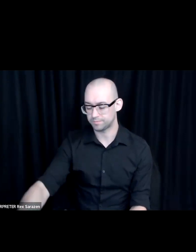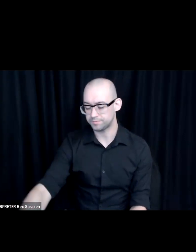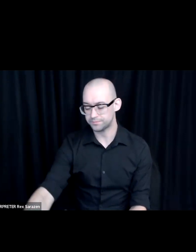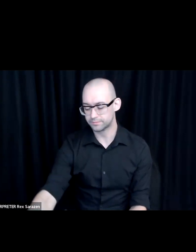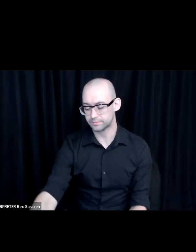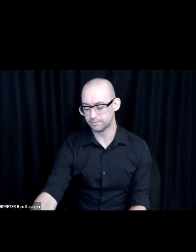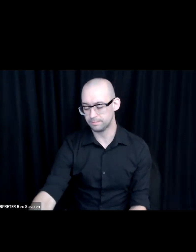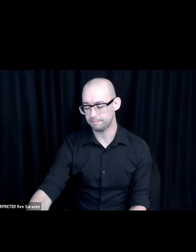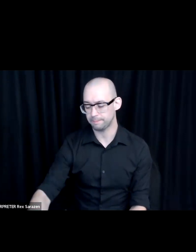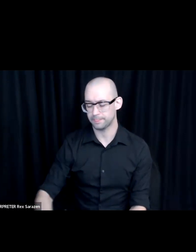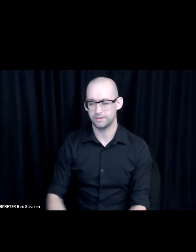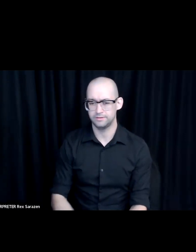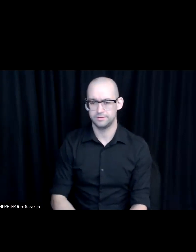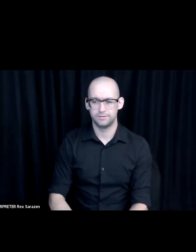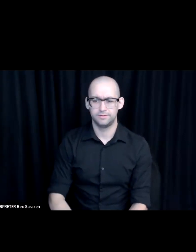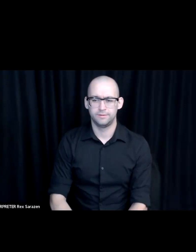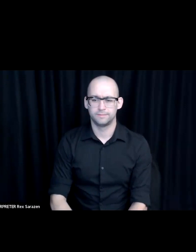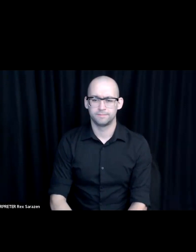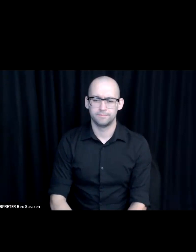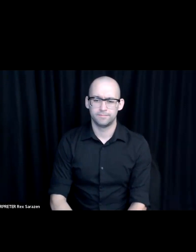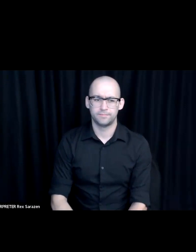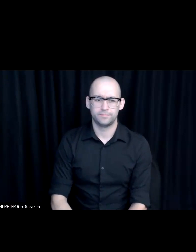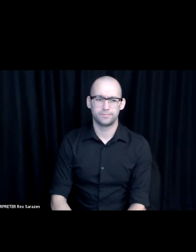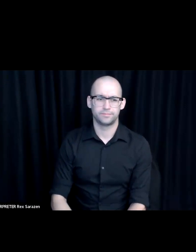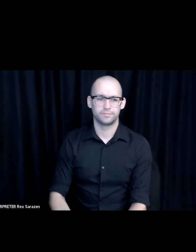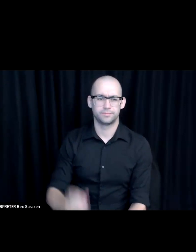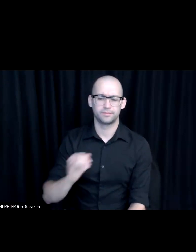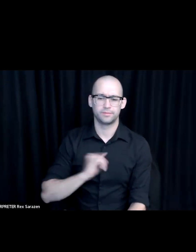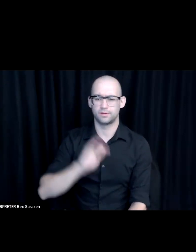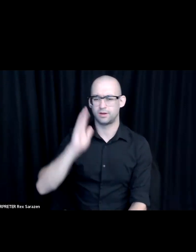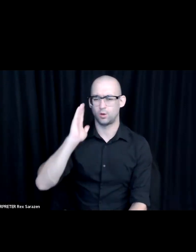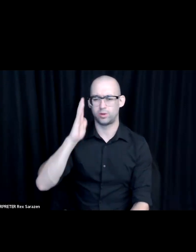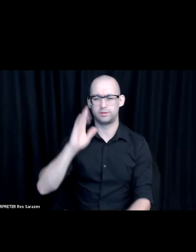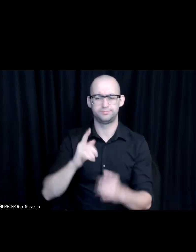I am gonna call an audible here. I know folks have been having a little bit of